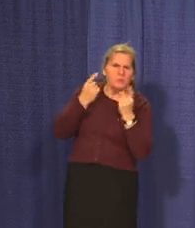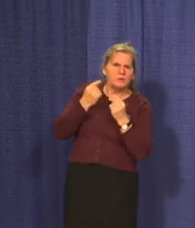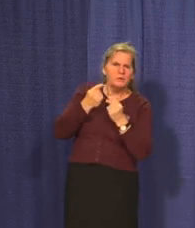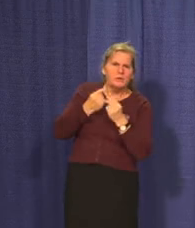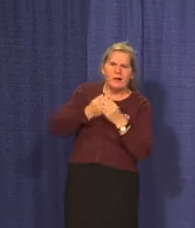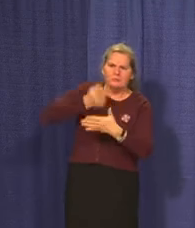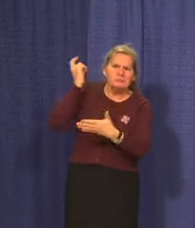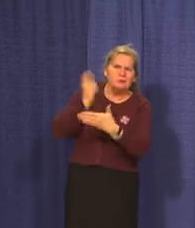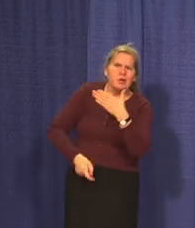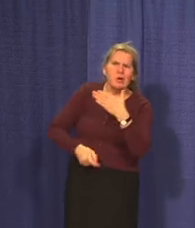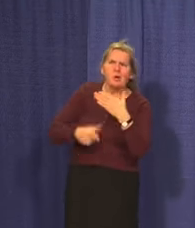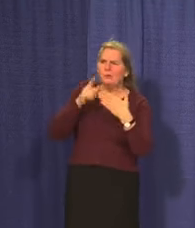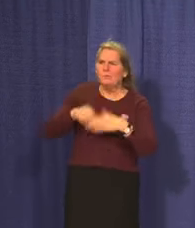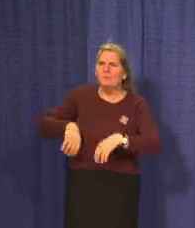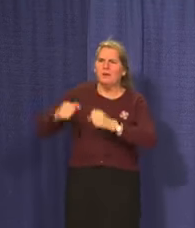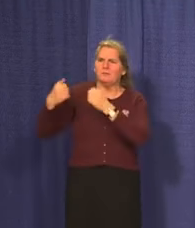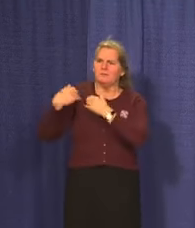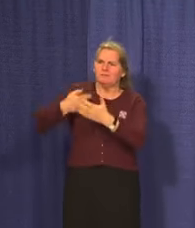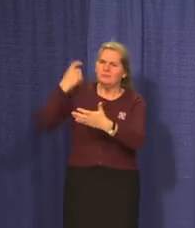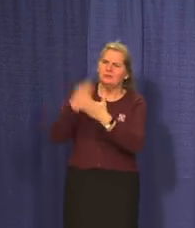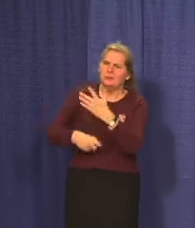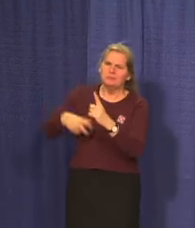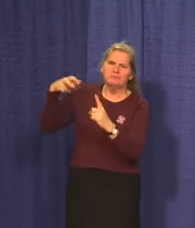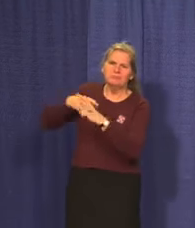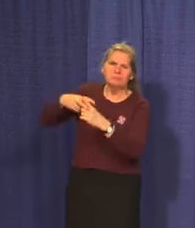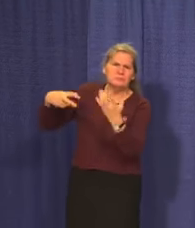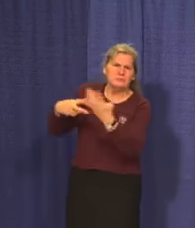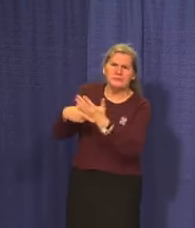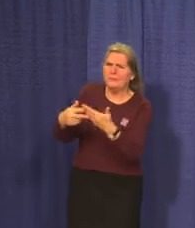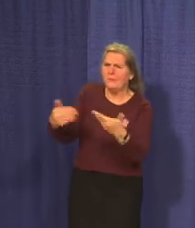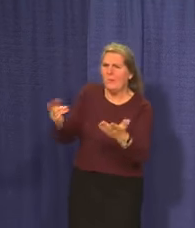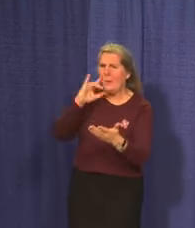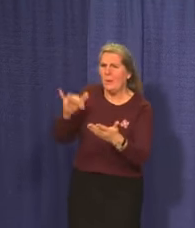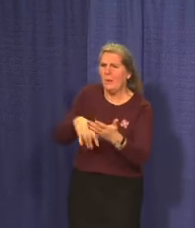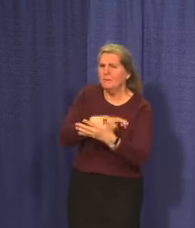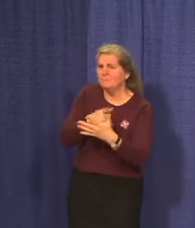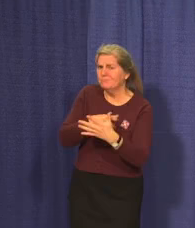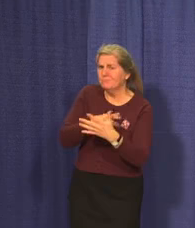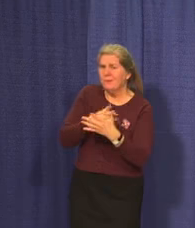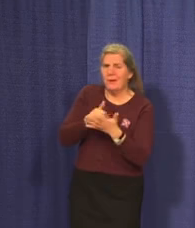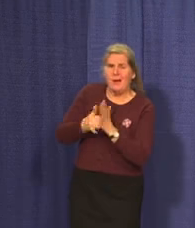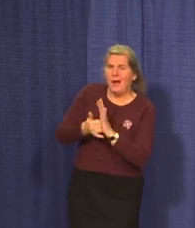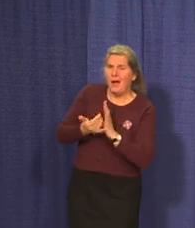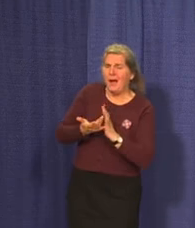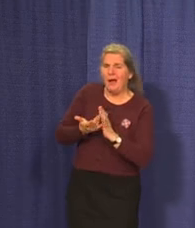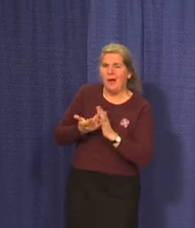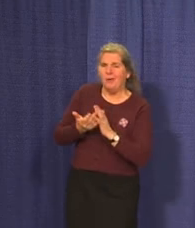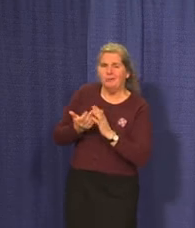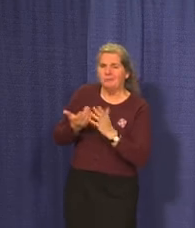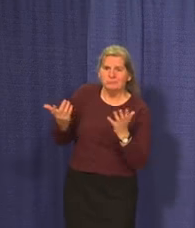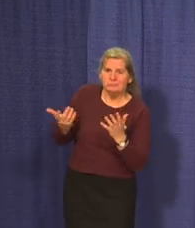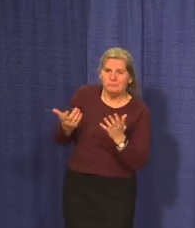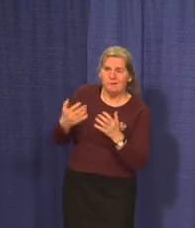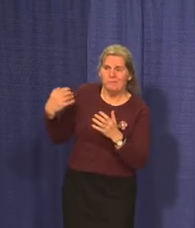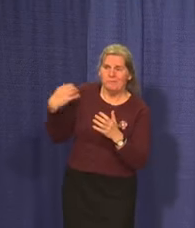AND WHO DOES THE ENFORCING? WHAT ARE THE MECHANISMS AND WHAT IS THE PROCESS FOR ENFORCEMENT?